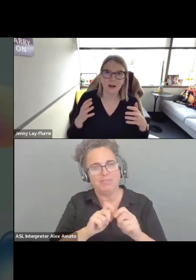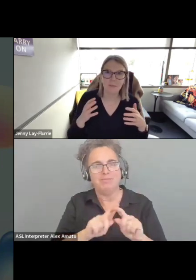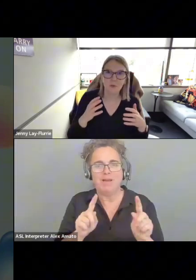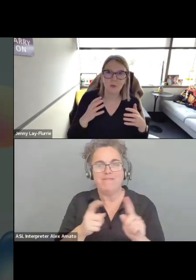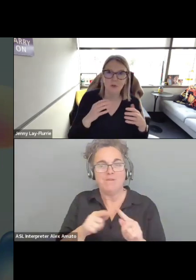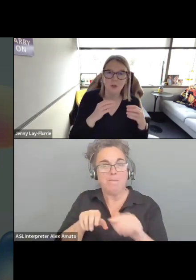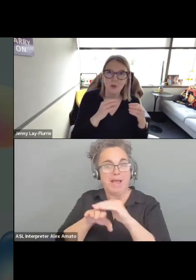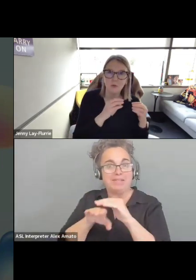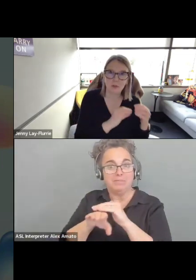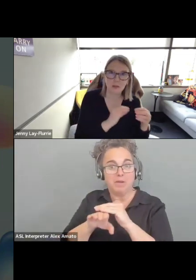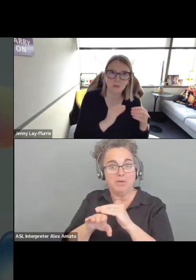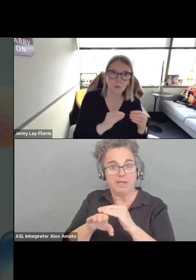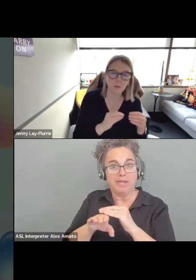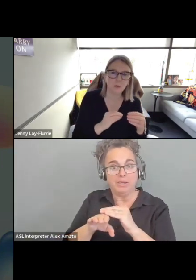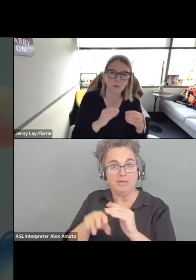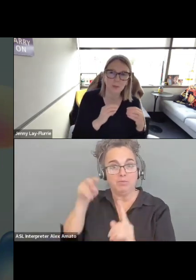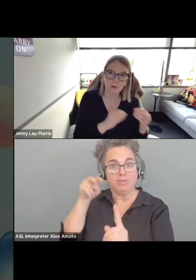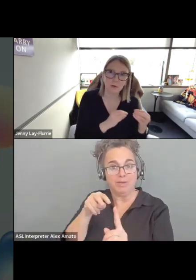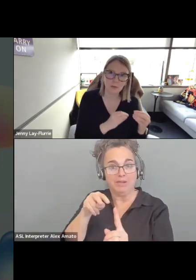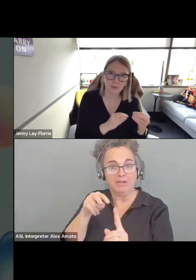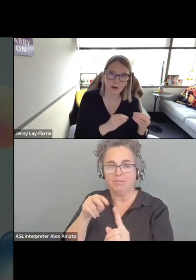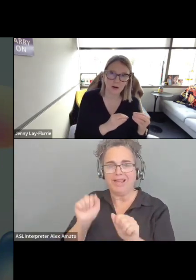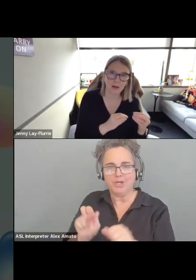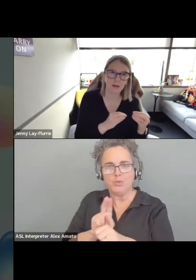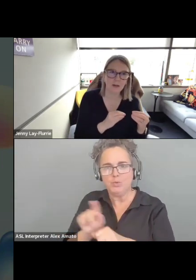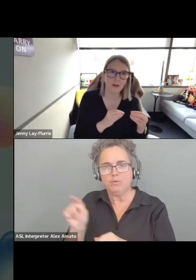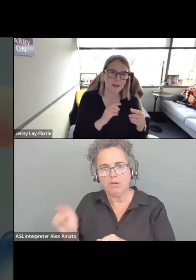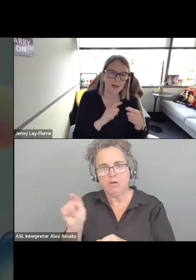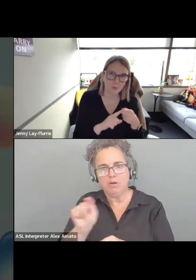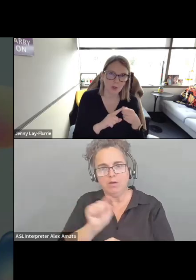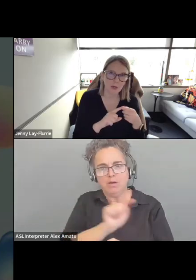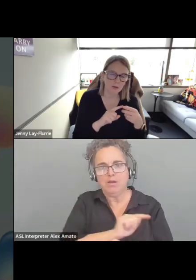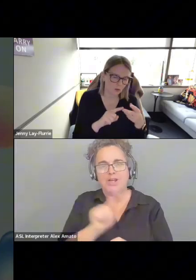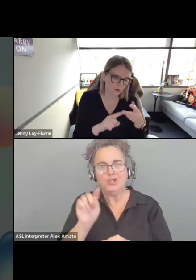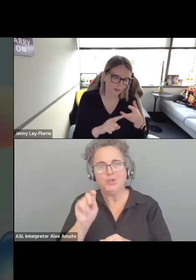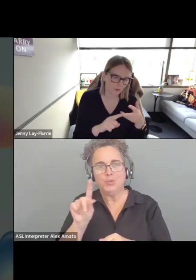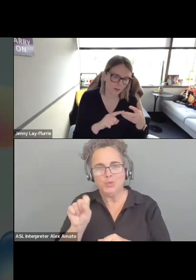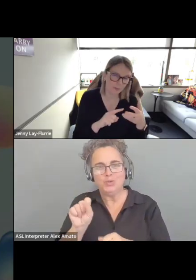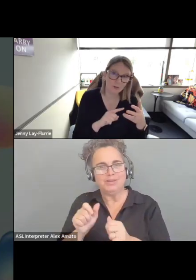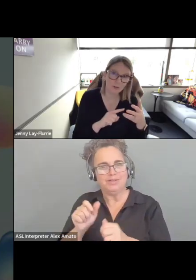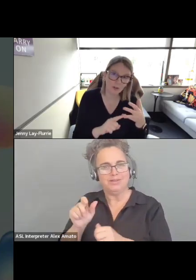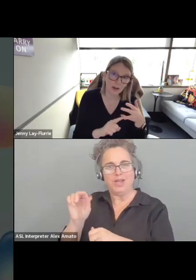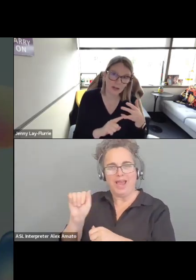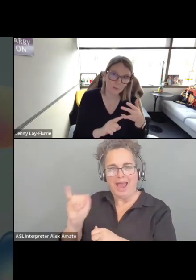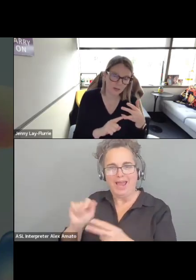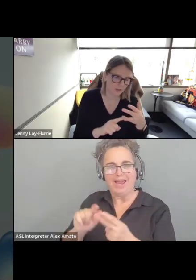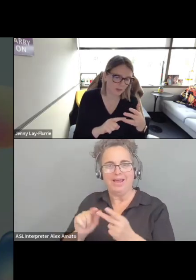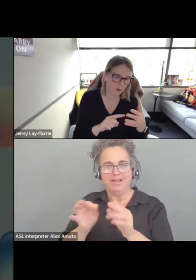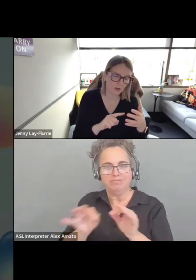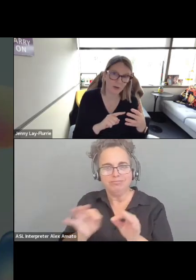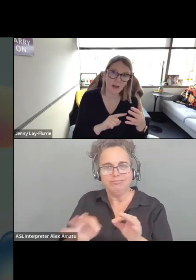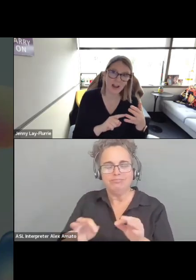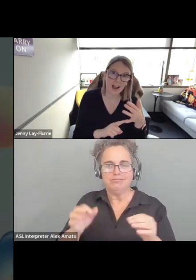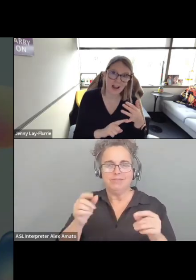I'm able to use these tools because of AI: captioning, transcript, sign recognition